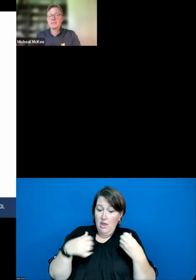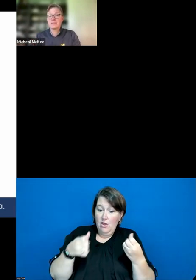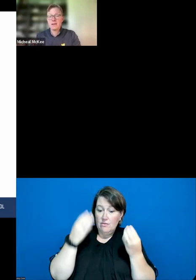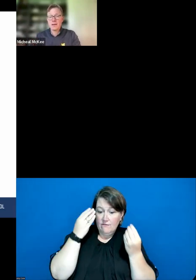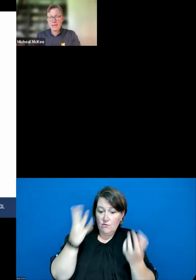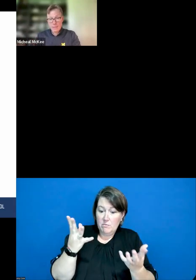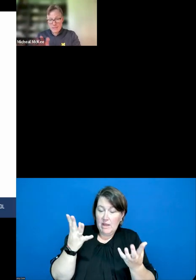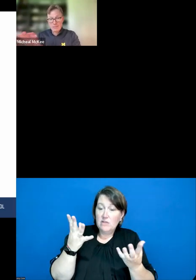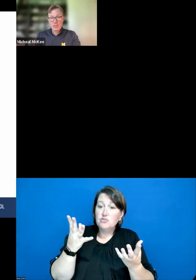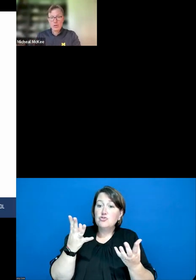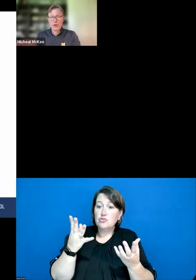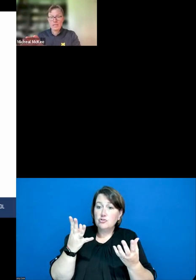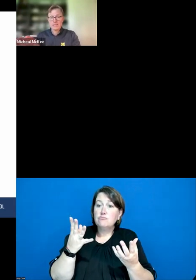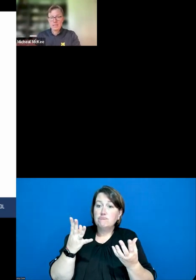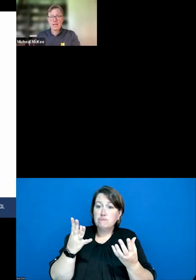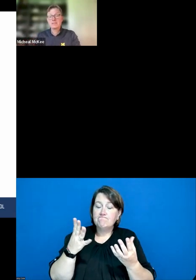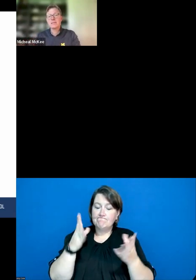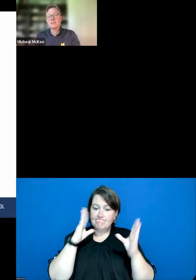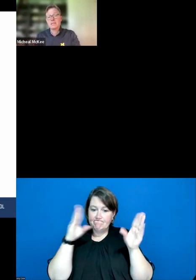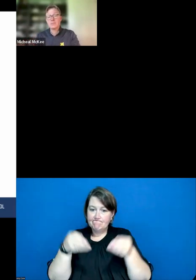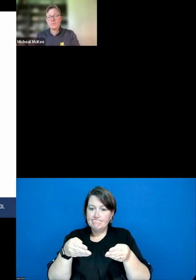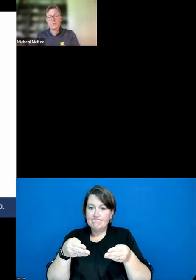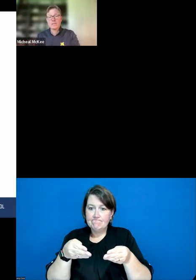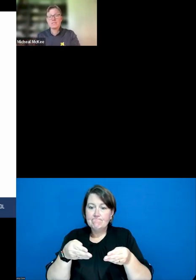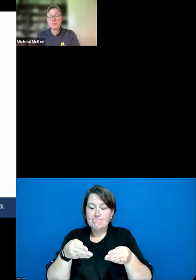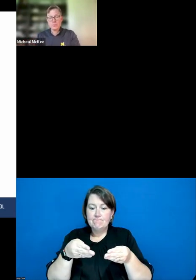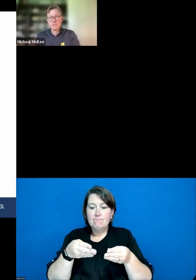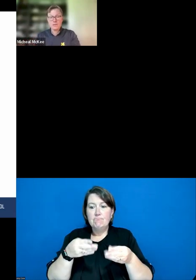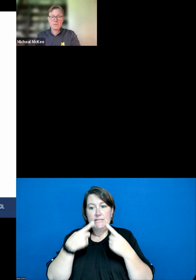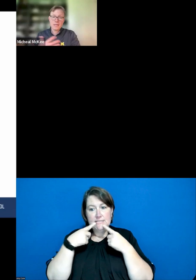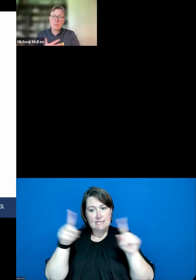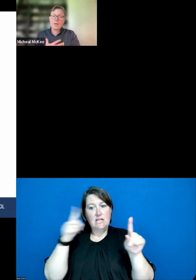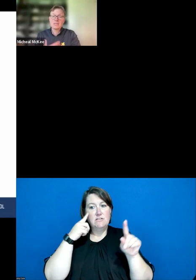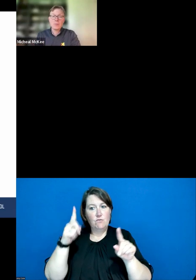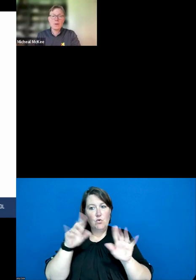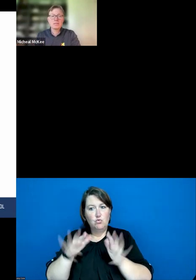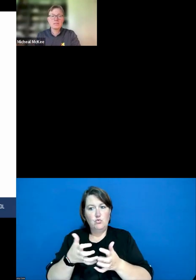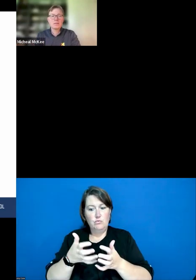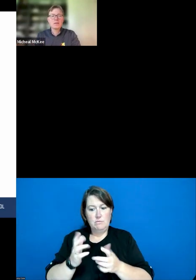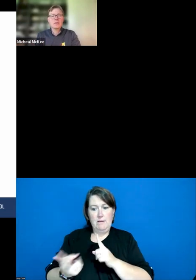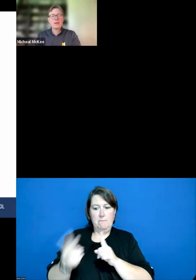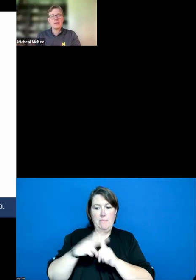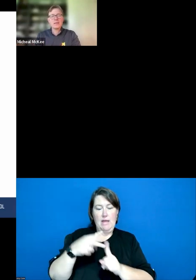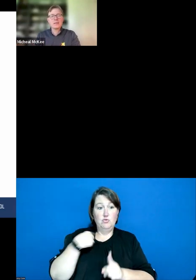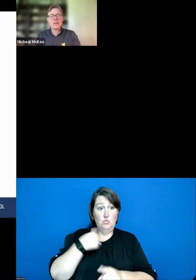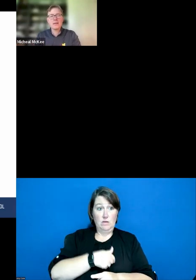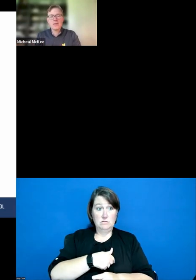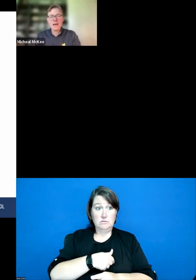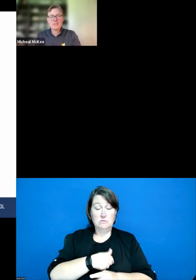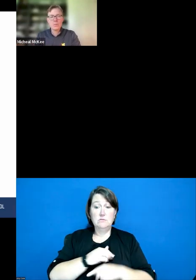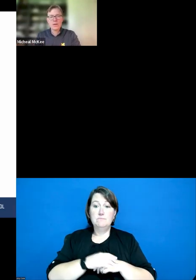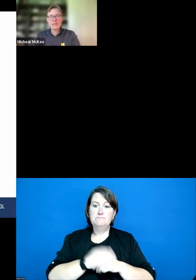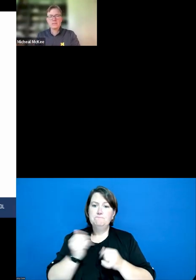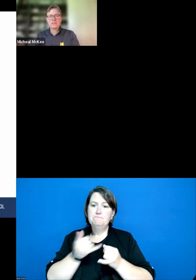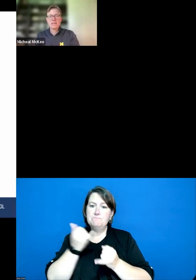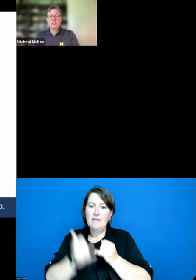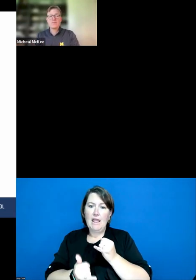that basically targets and is accessible for these groups, that applies to us. And then the last one is the Section